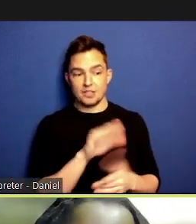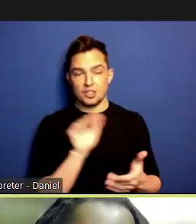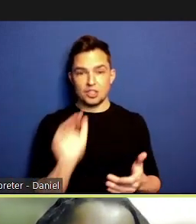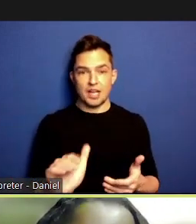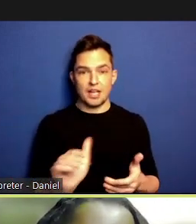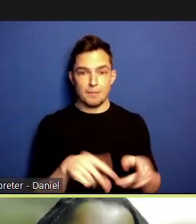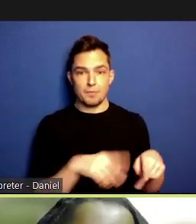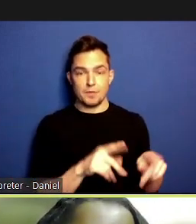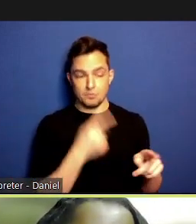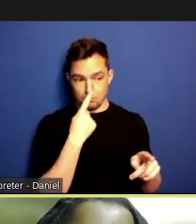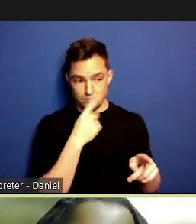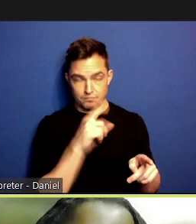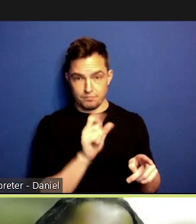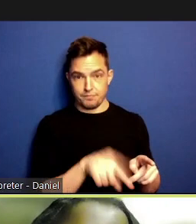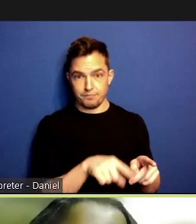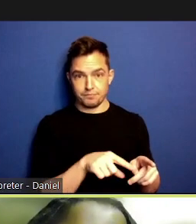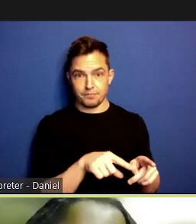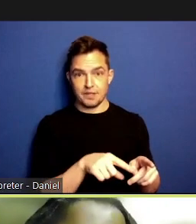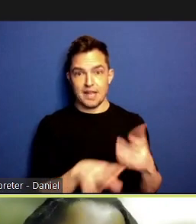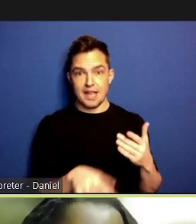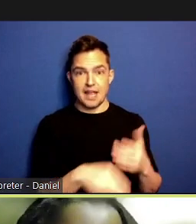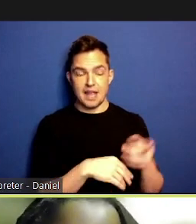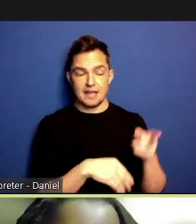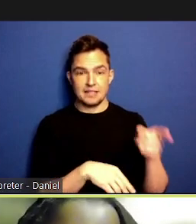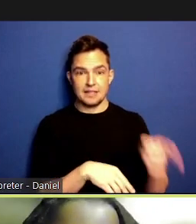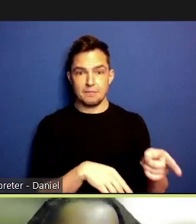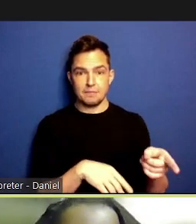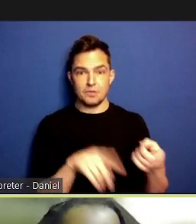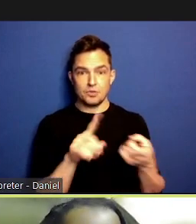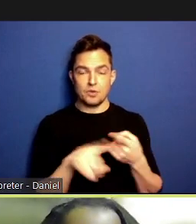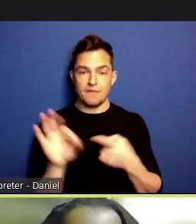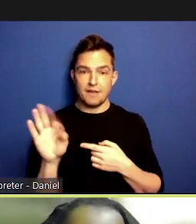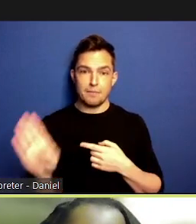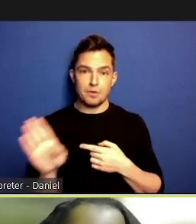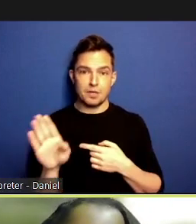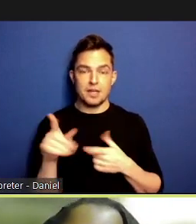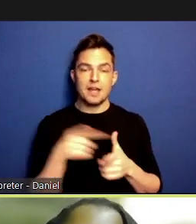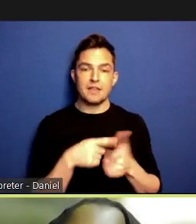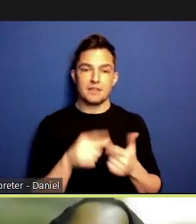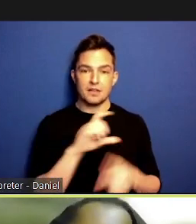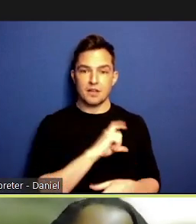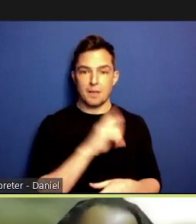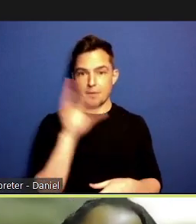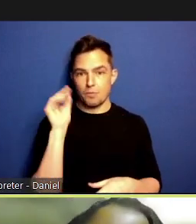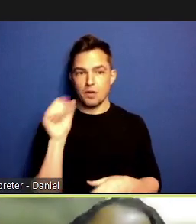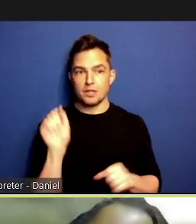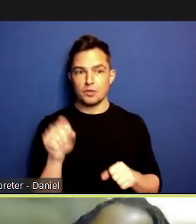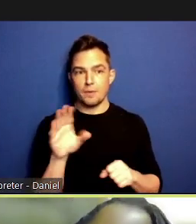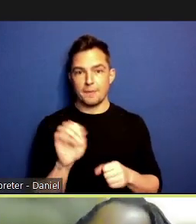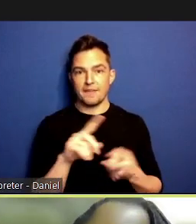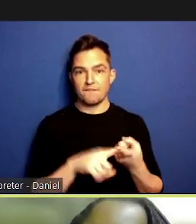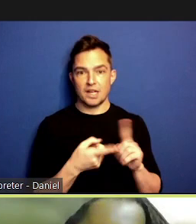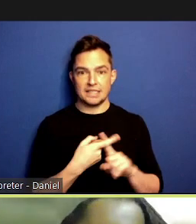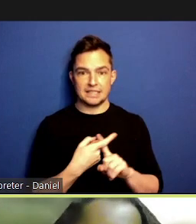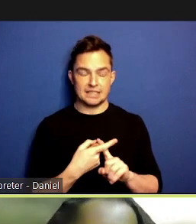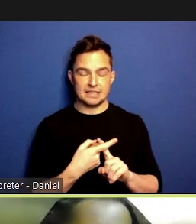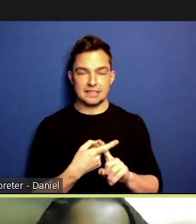to add him to Facebook so that the cop and the boy could be friends. And although like